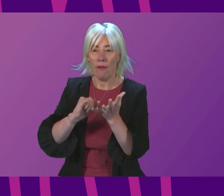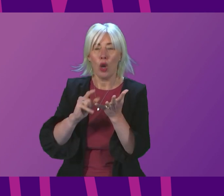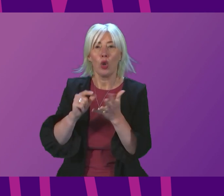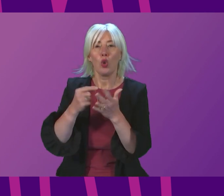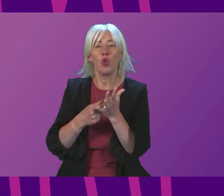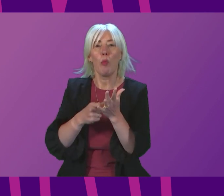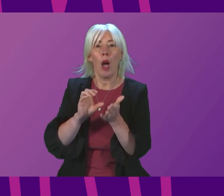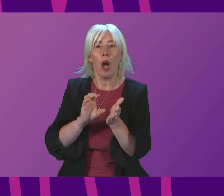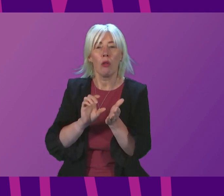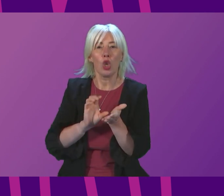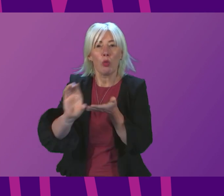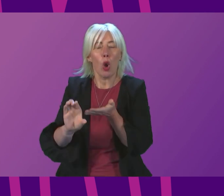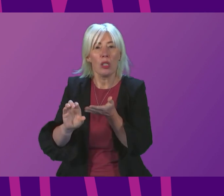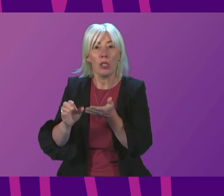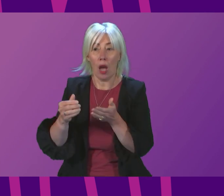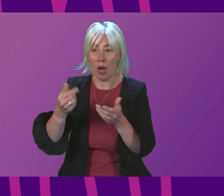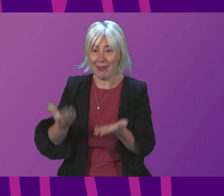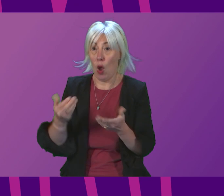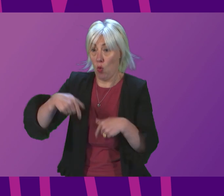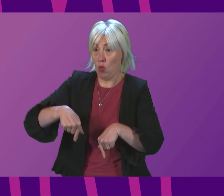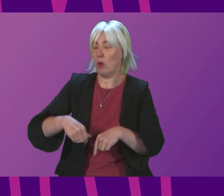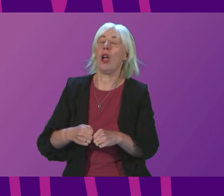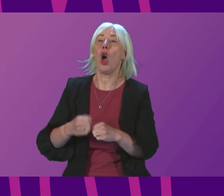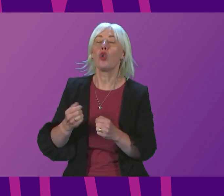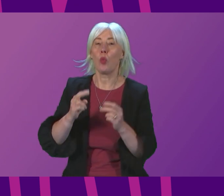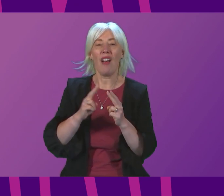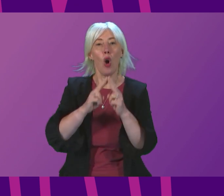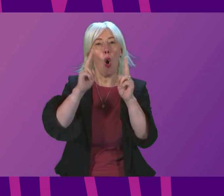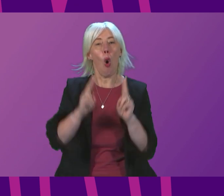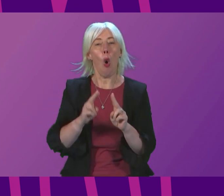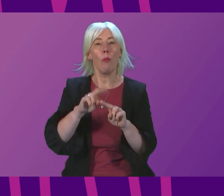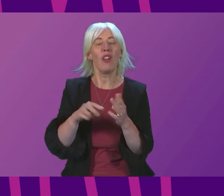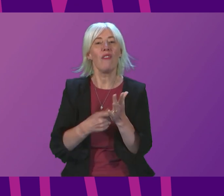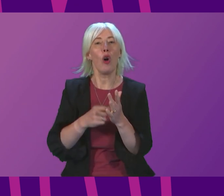That is in addition to the homes for Ukraine route and, of course, the family route.